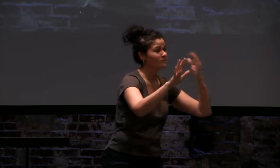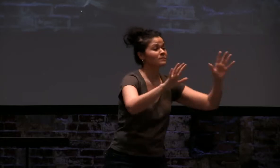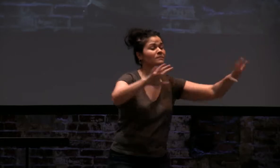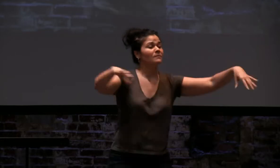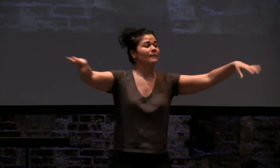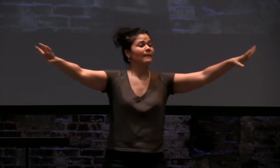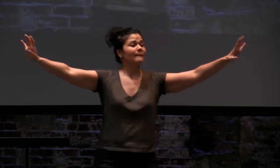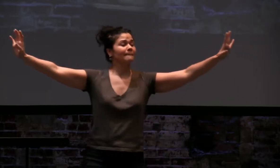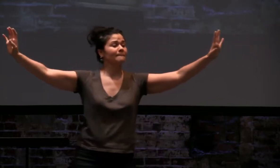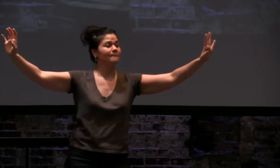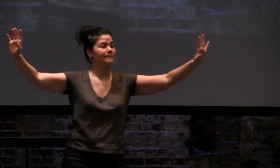Is that clear?